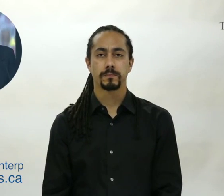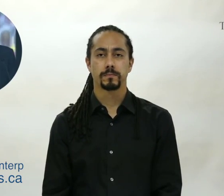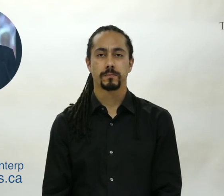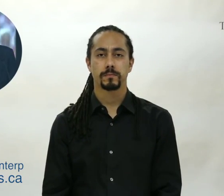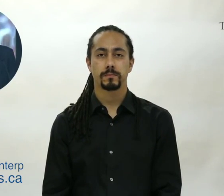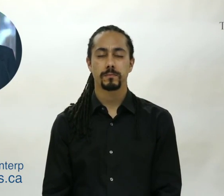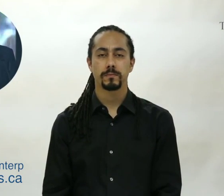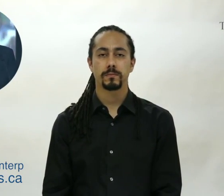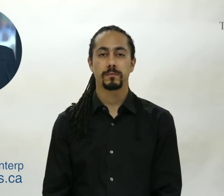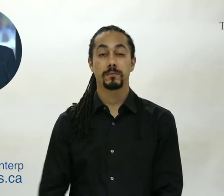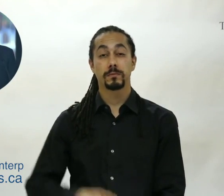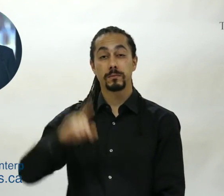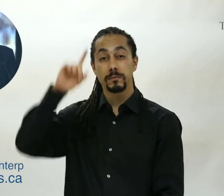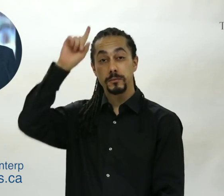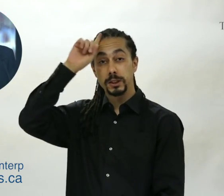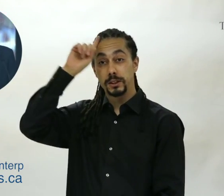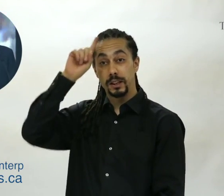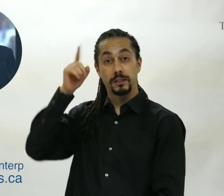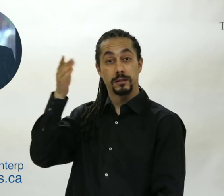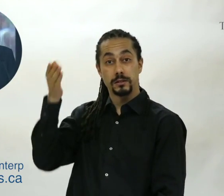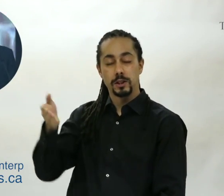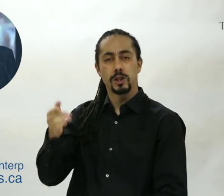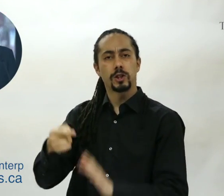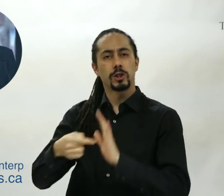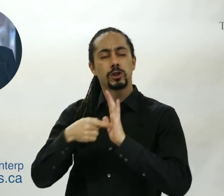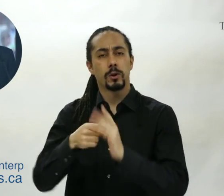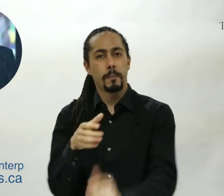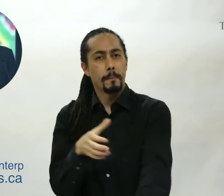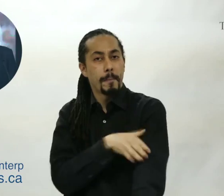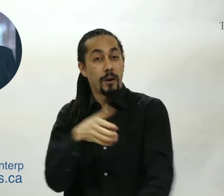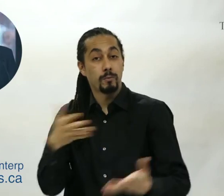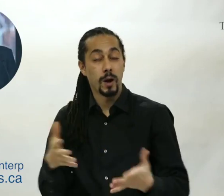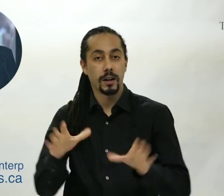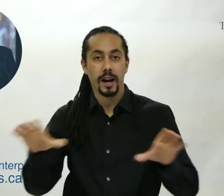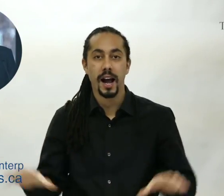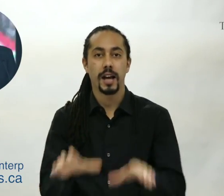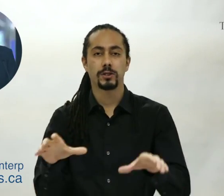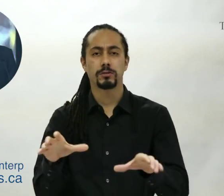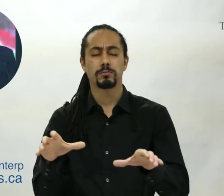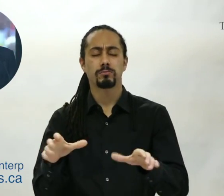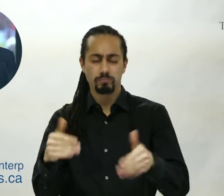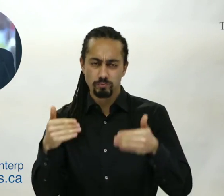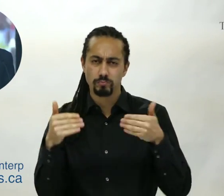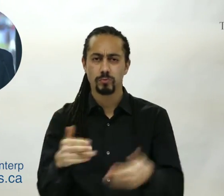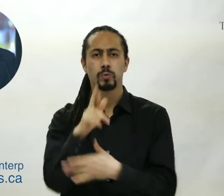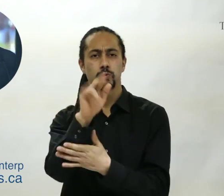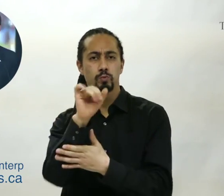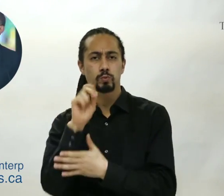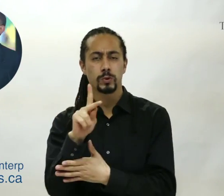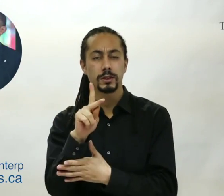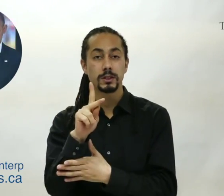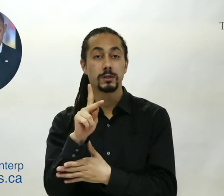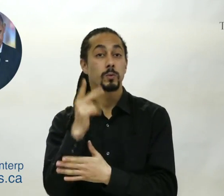Mandela showed us the power of action; of taking risks on behalf of our ideals